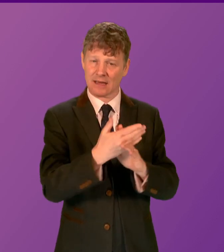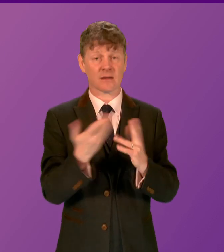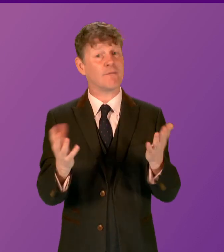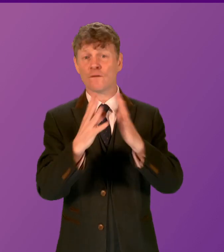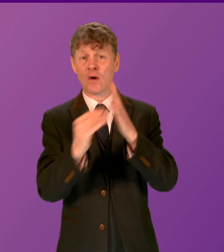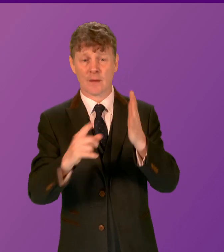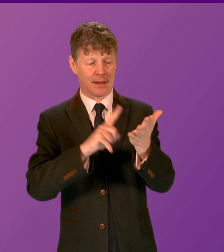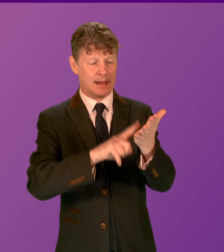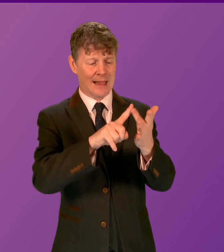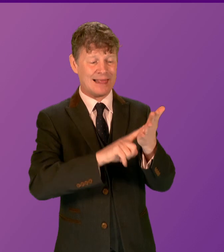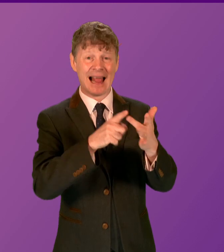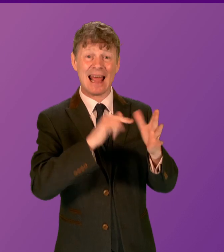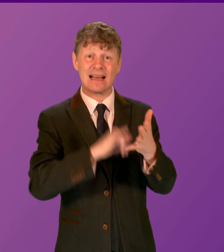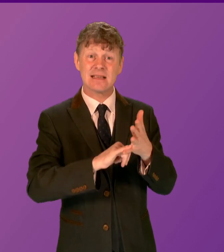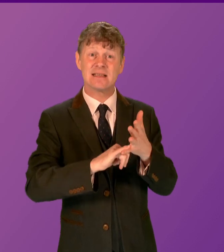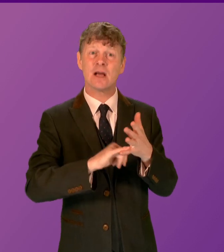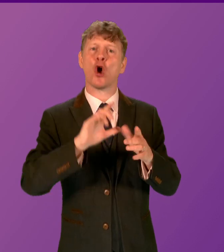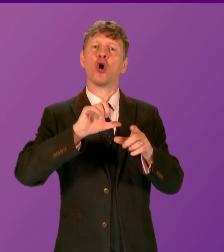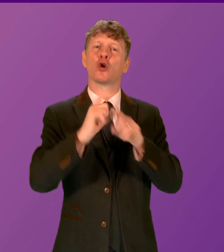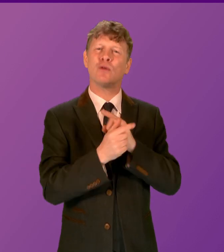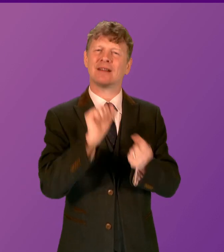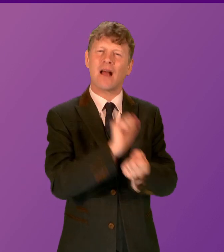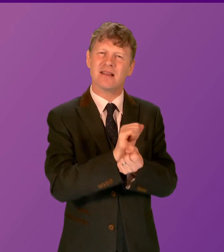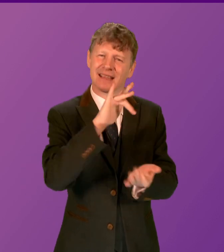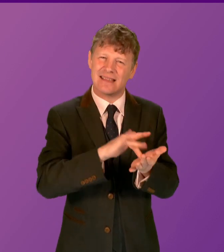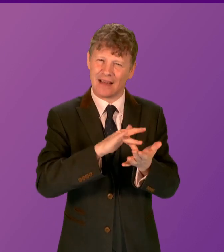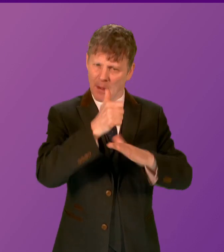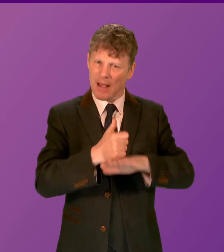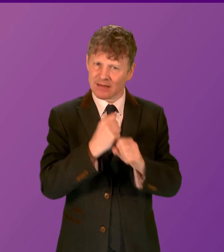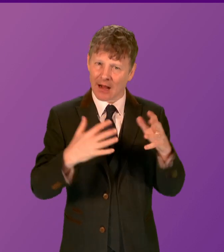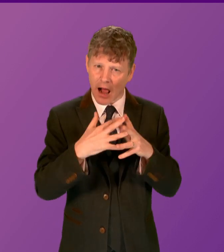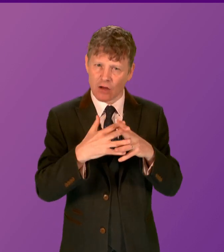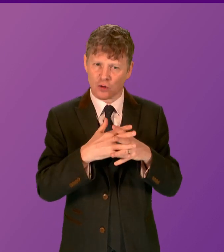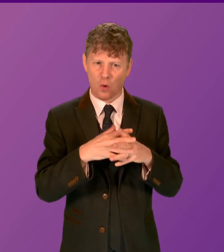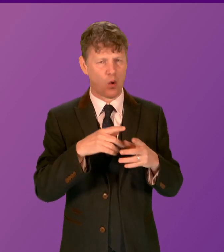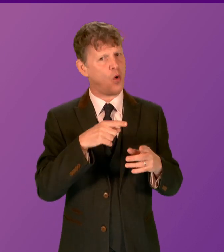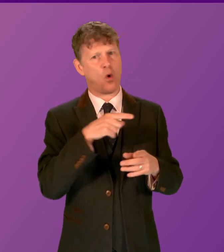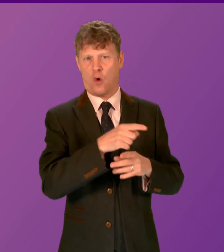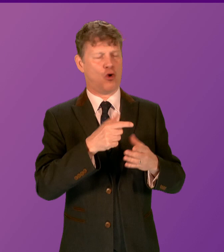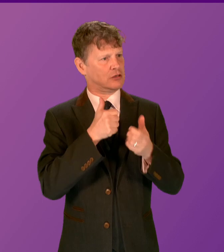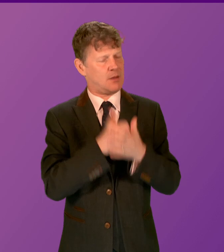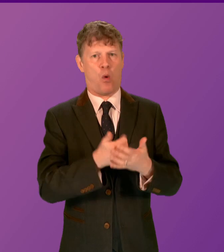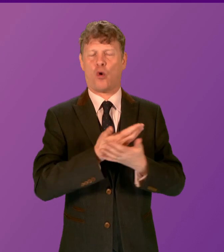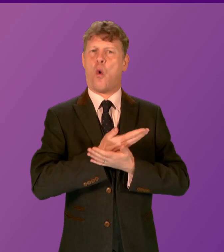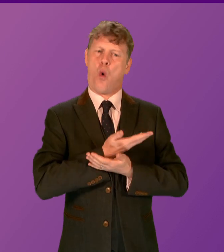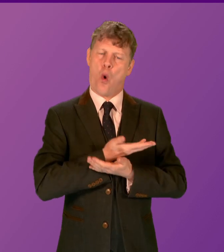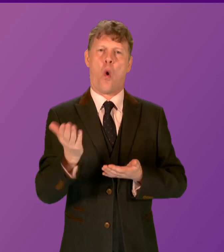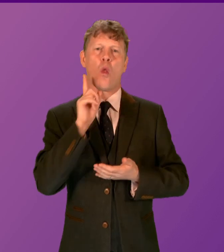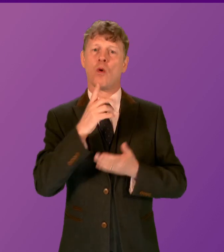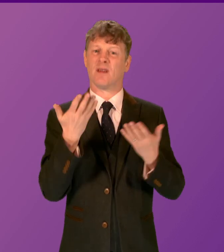the Lilias community custody centre, which is based in Glasgow and where practice in supporting all women who are serving sentences has evolved greatly.